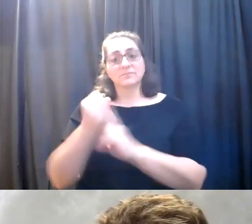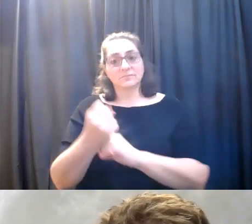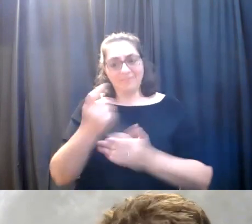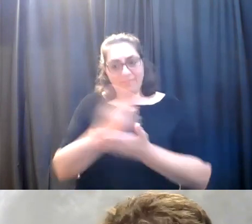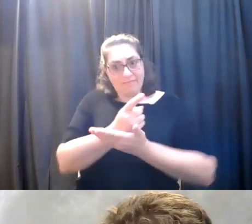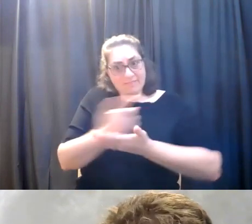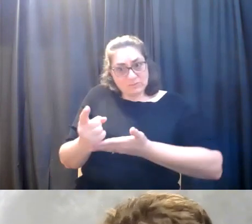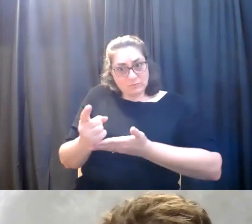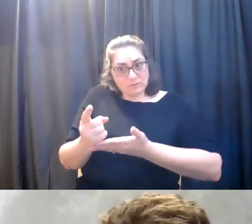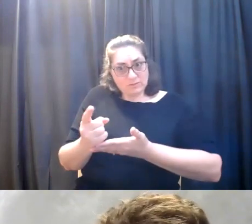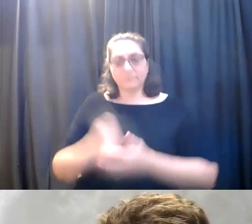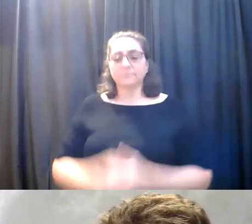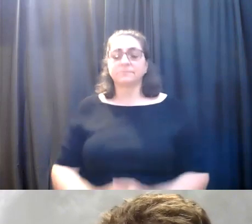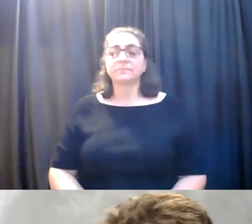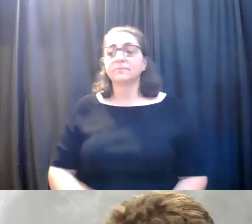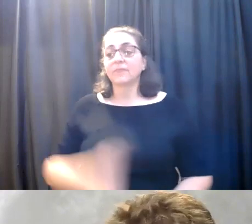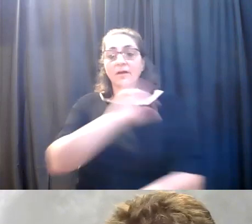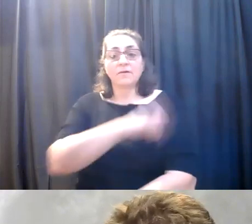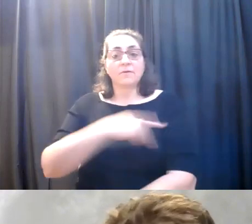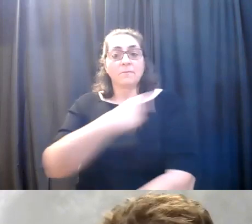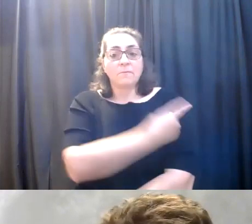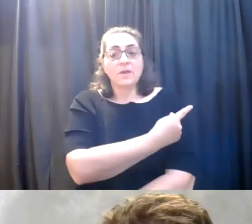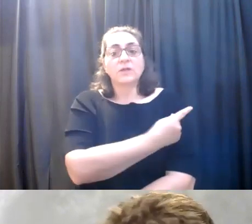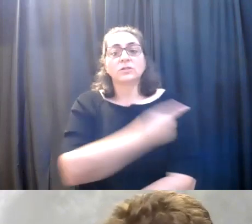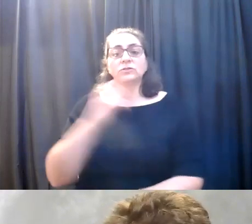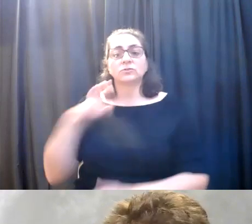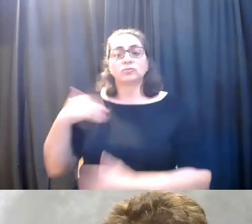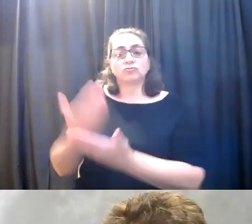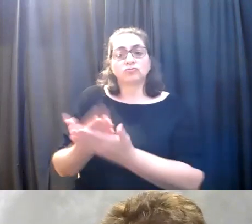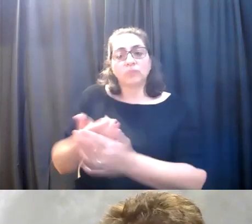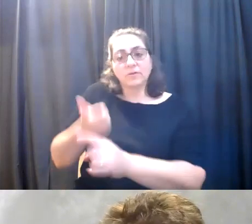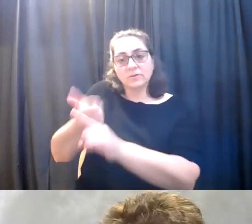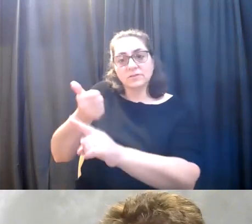creating an extra program specifically for when listen to people wearing masks,